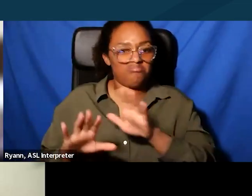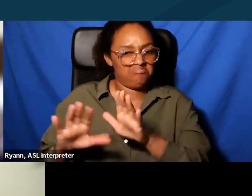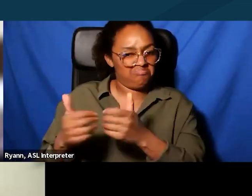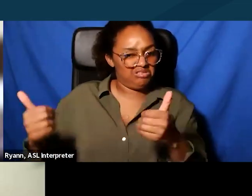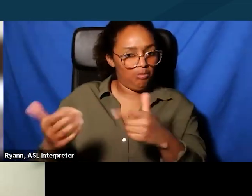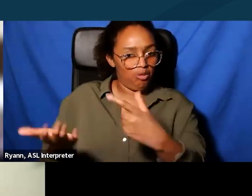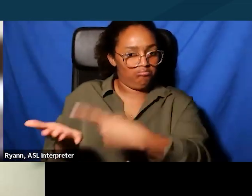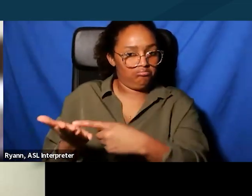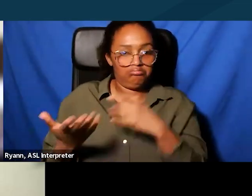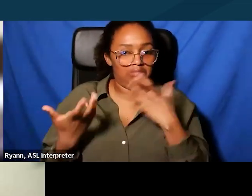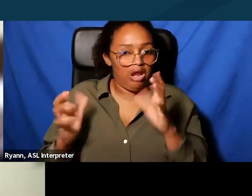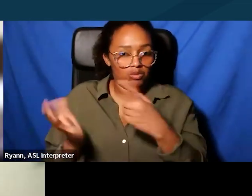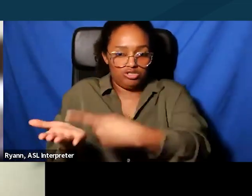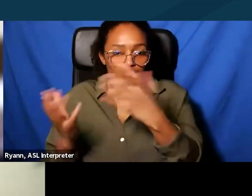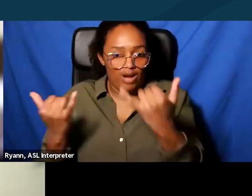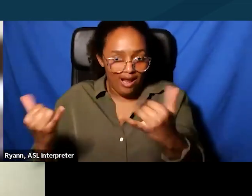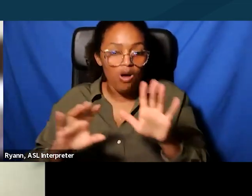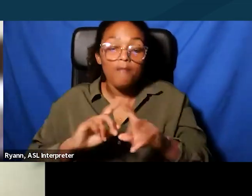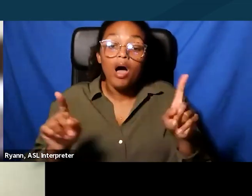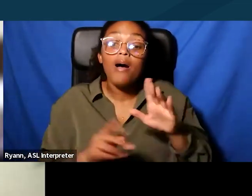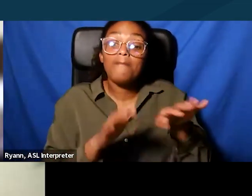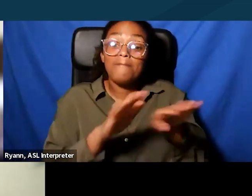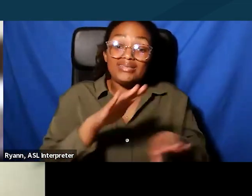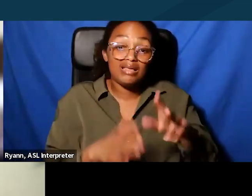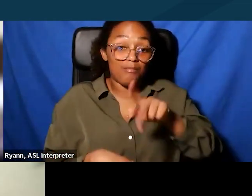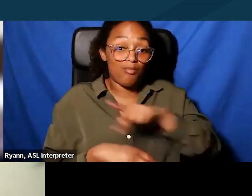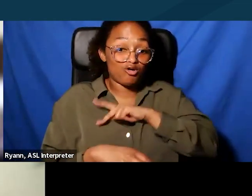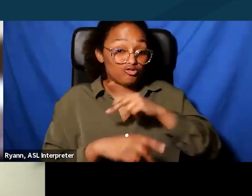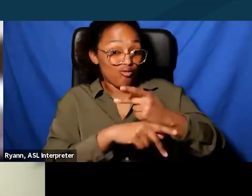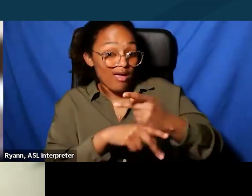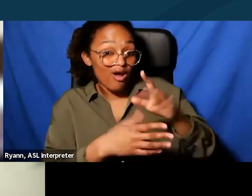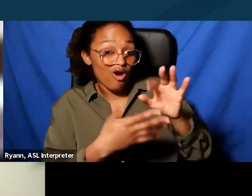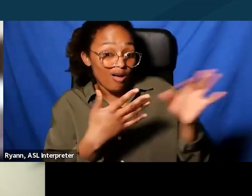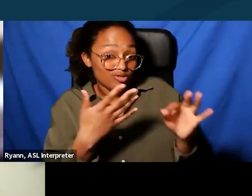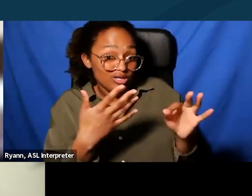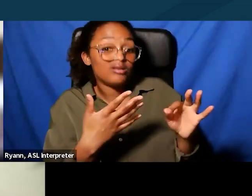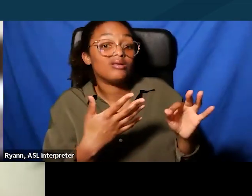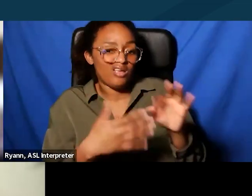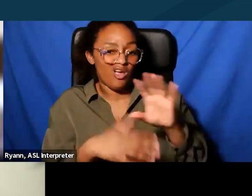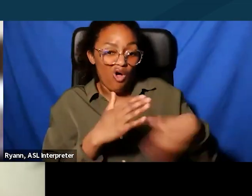States don't have to do them at all. They were invented as options, again on the part of state,